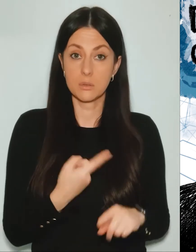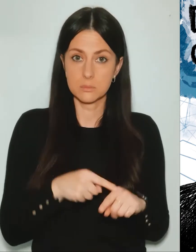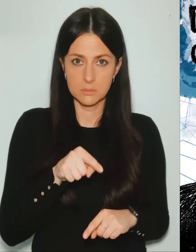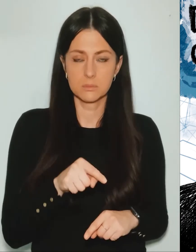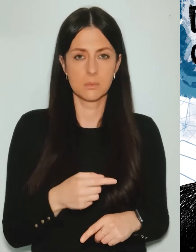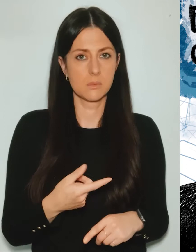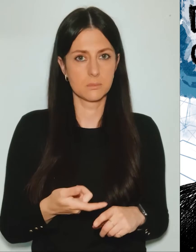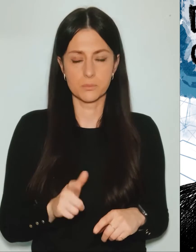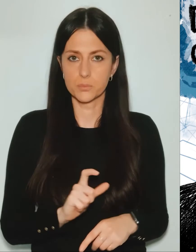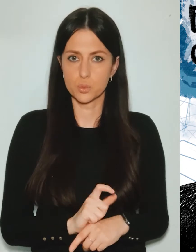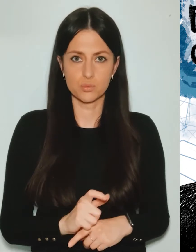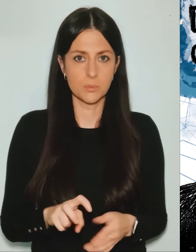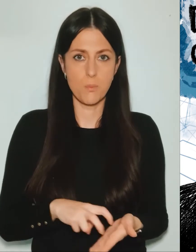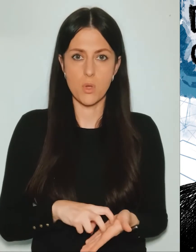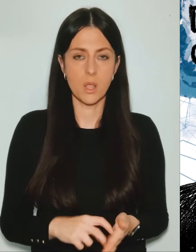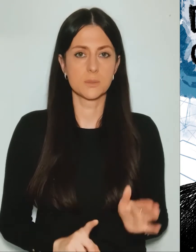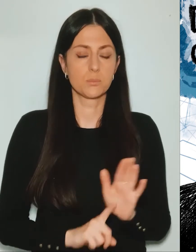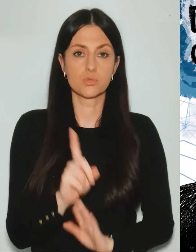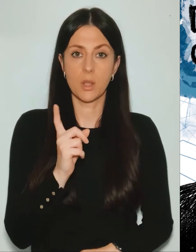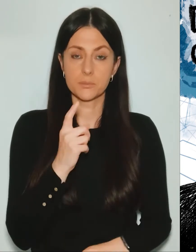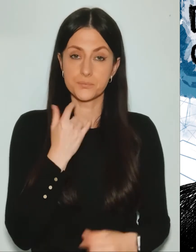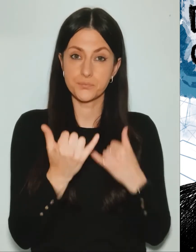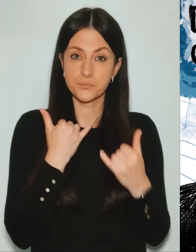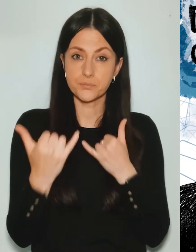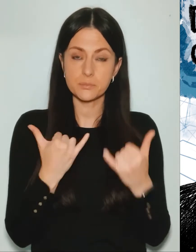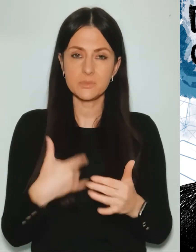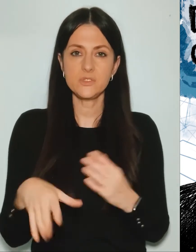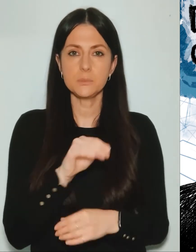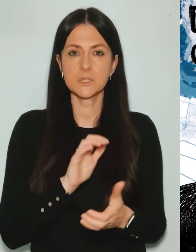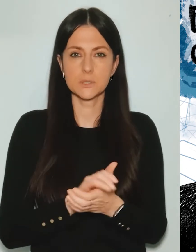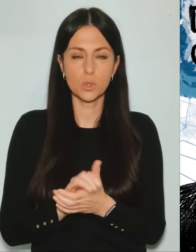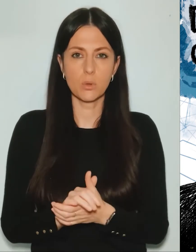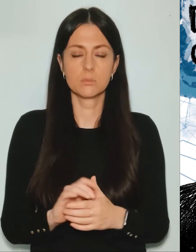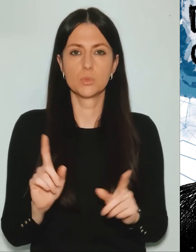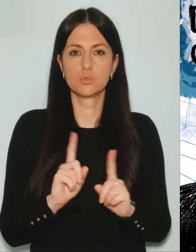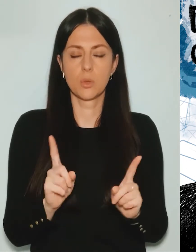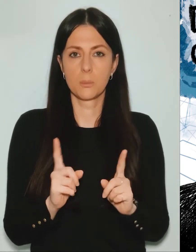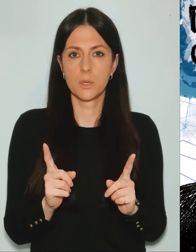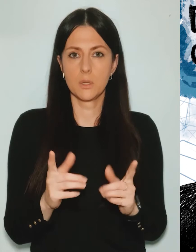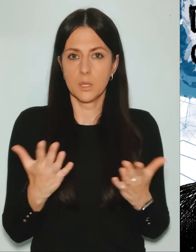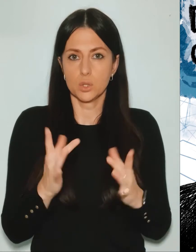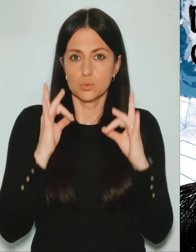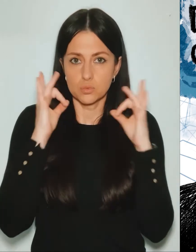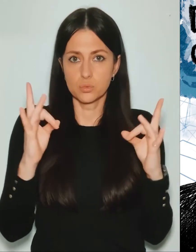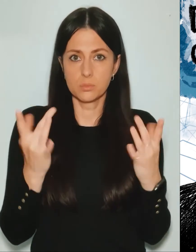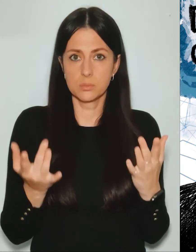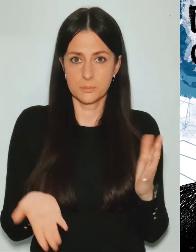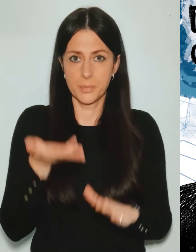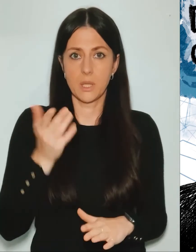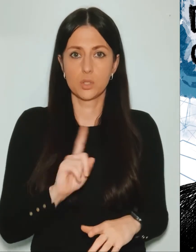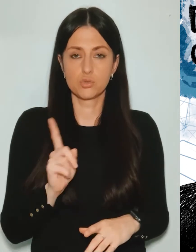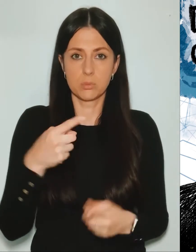We started calling everyone we knew to make some noise, for them to find out that we were being held hostage.